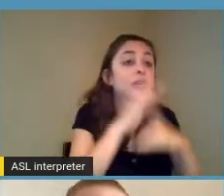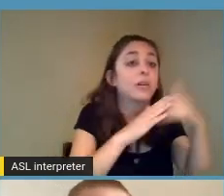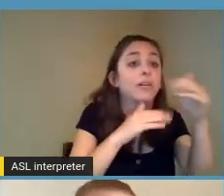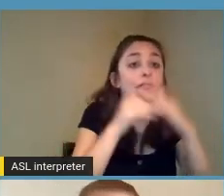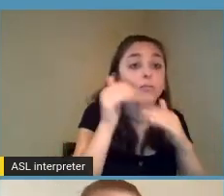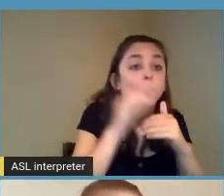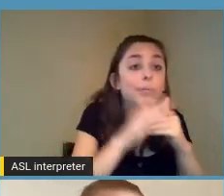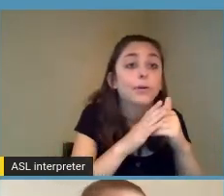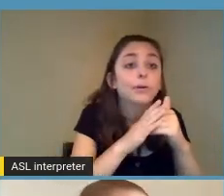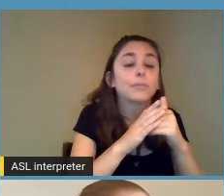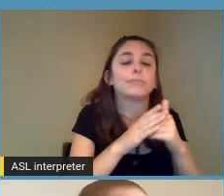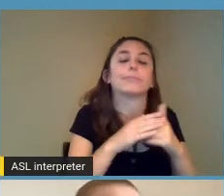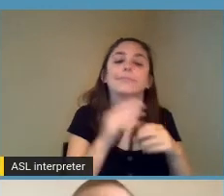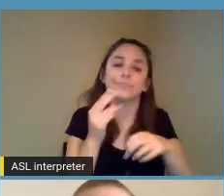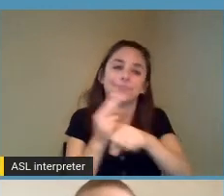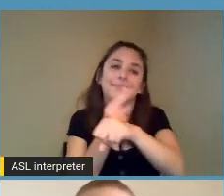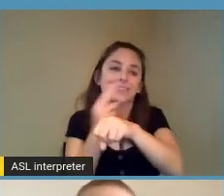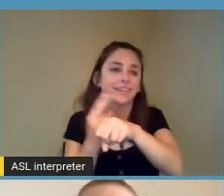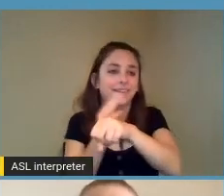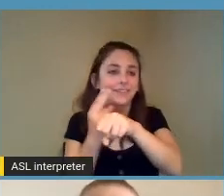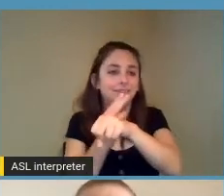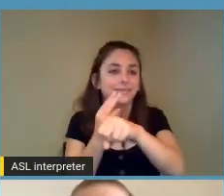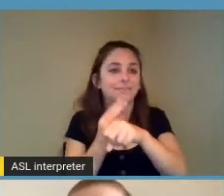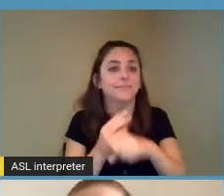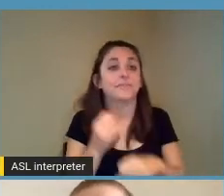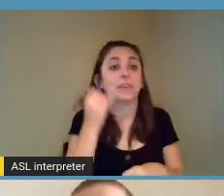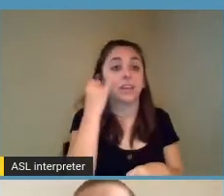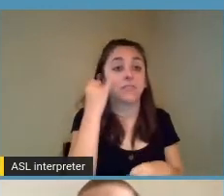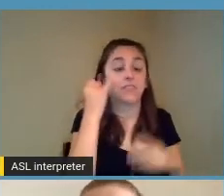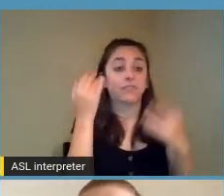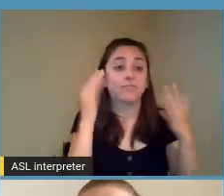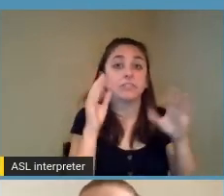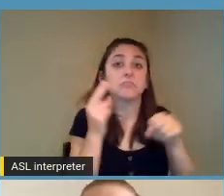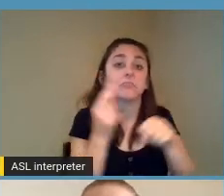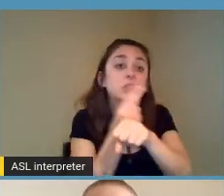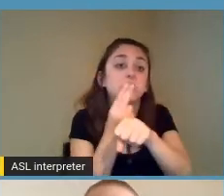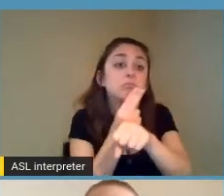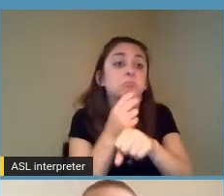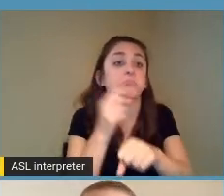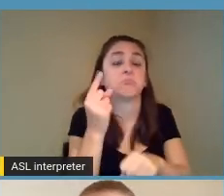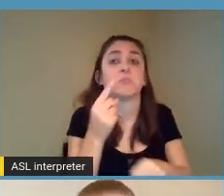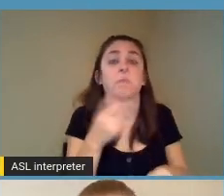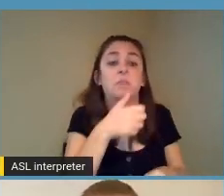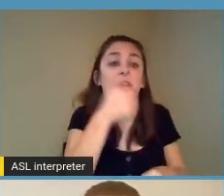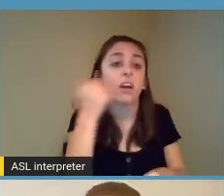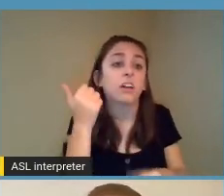already using something else to edit, use it. It is really about again like I said in